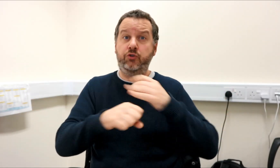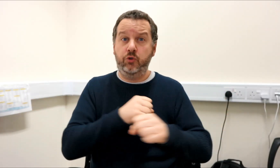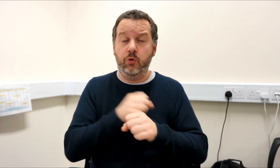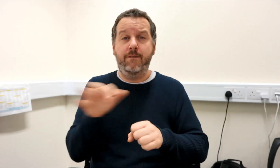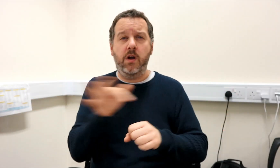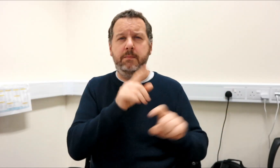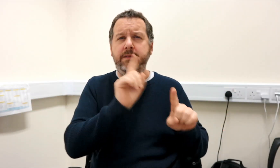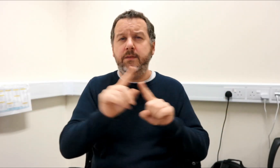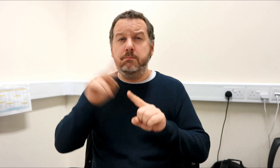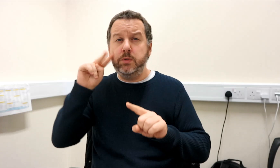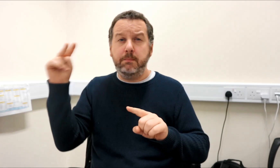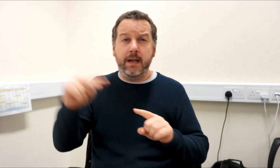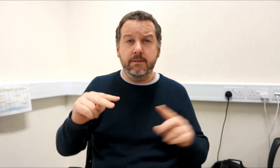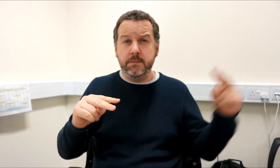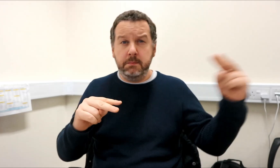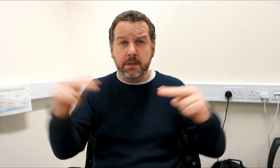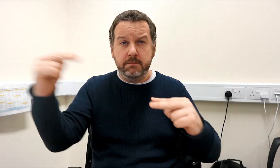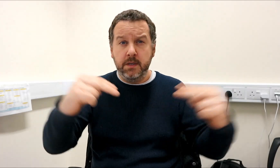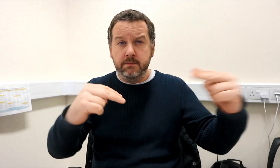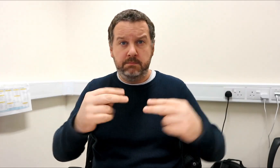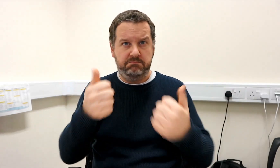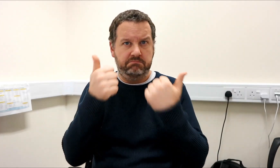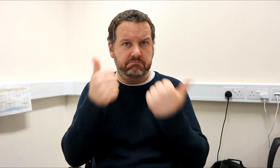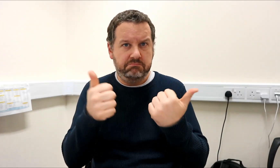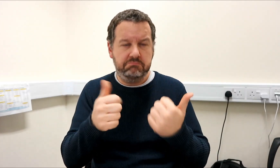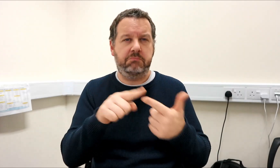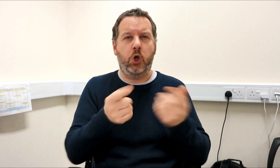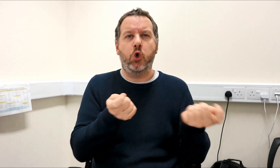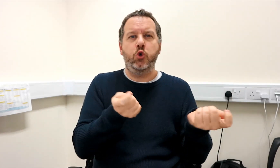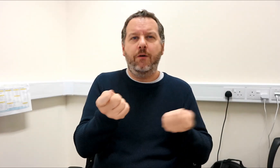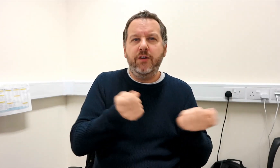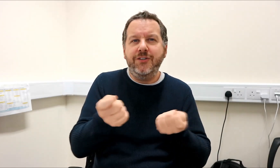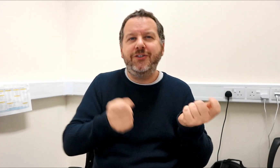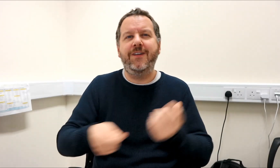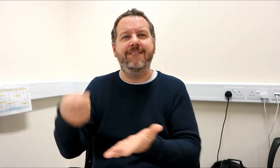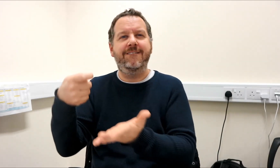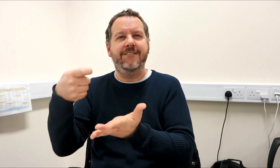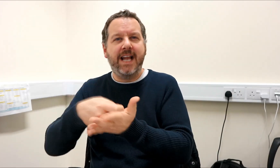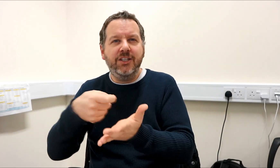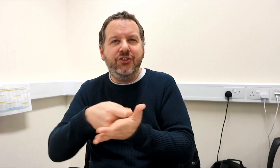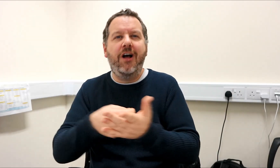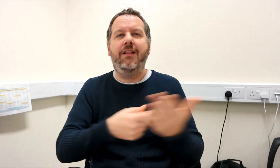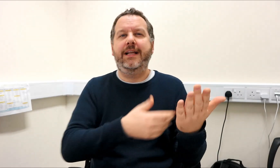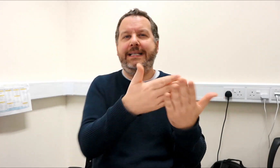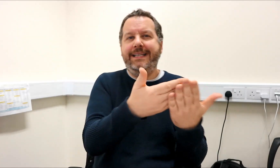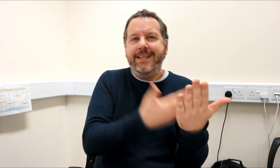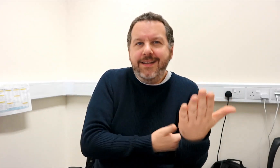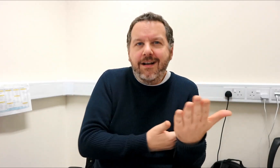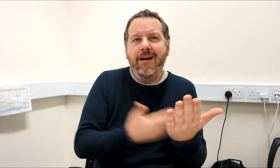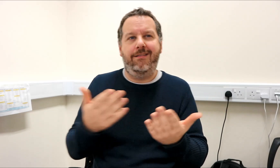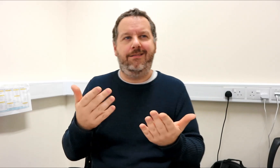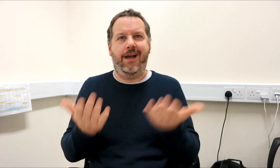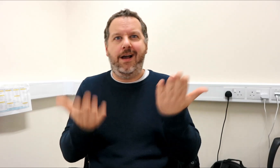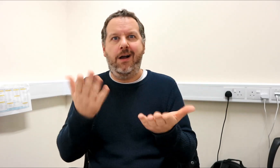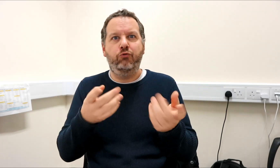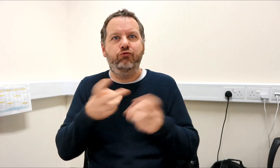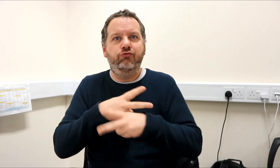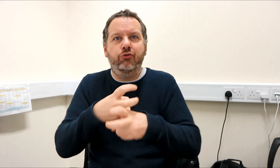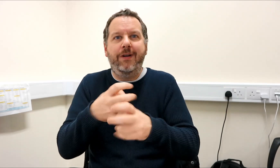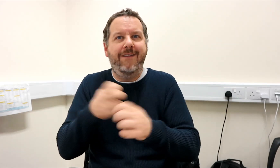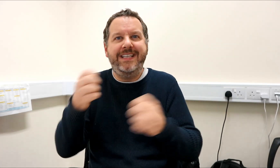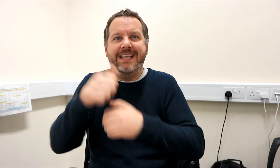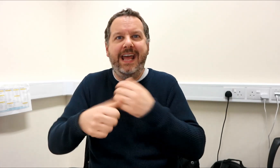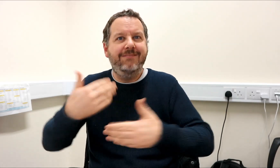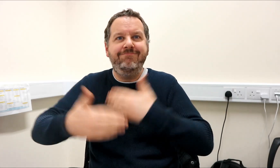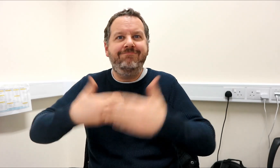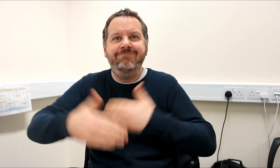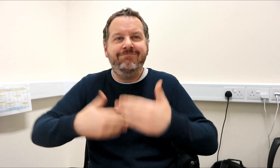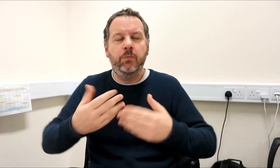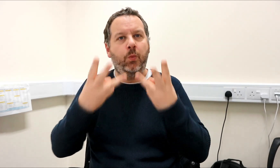This is to ensure that from governance, legal, financial, and administrative perspectives,